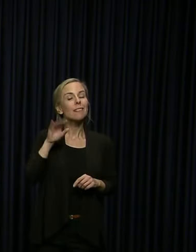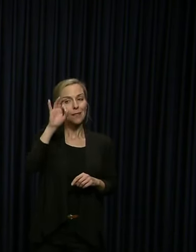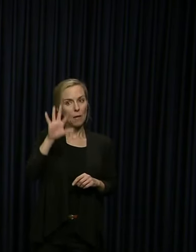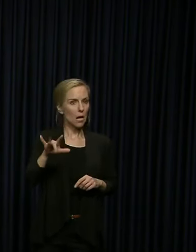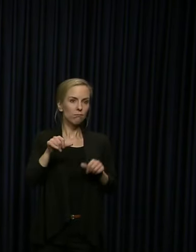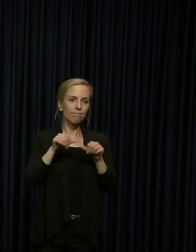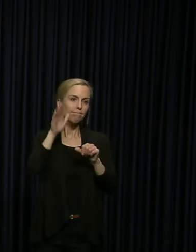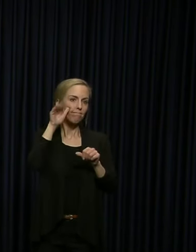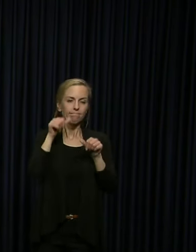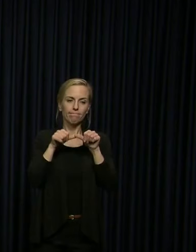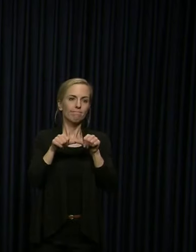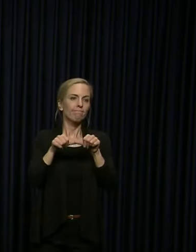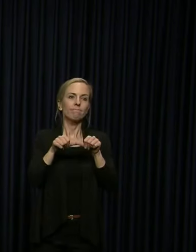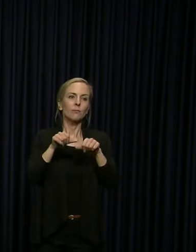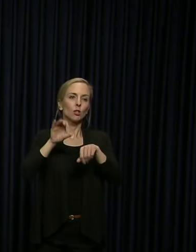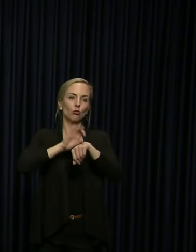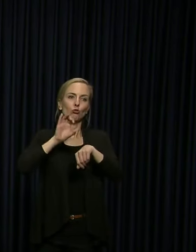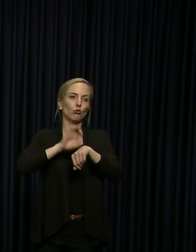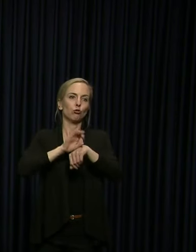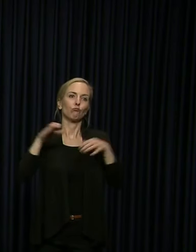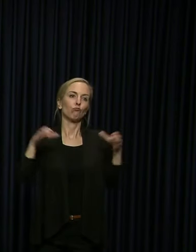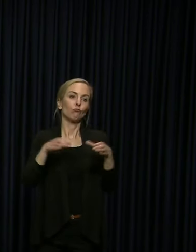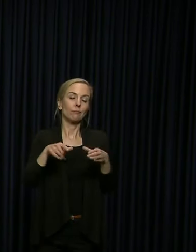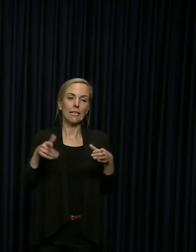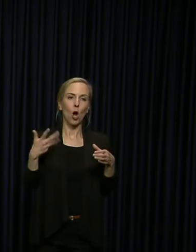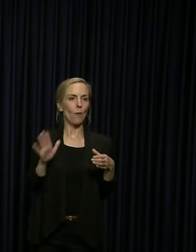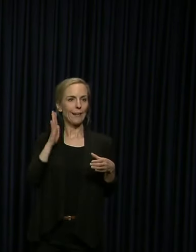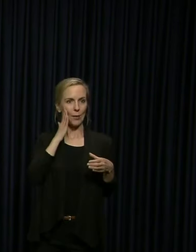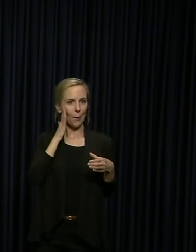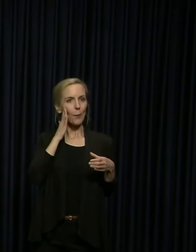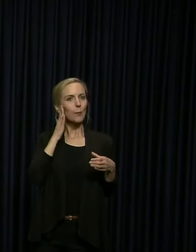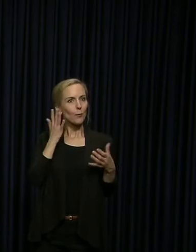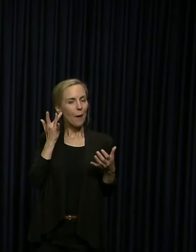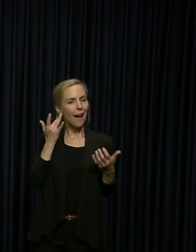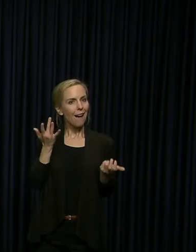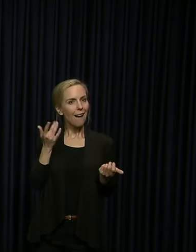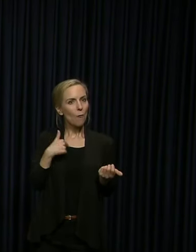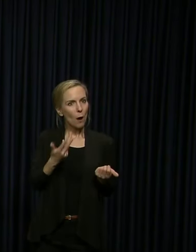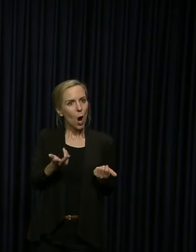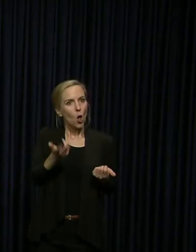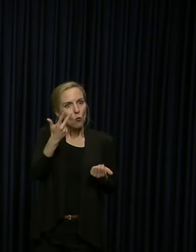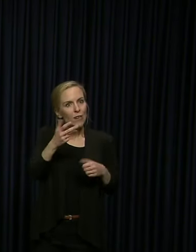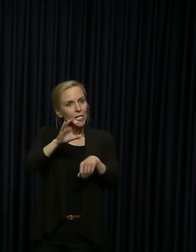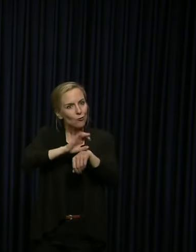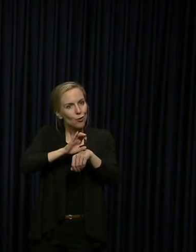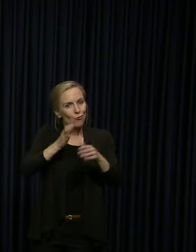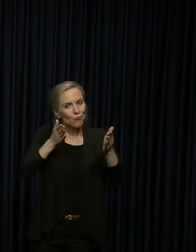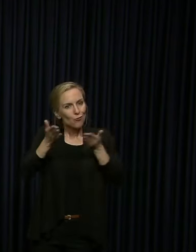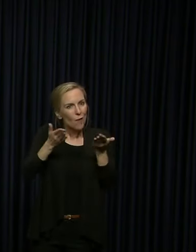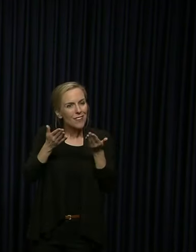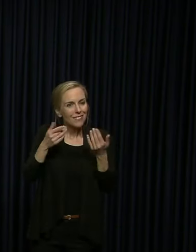FROM THE WHITE HOUSE, AND WE APPRECIATE THAT. WE HAVE DIFFICULTY, BUT